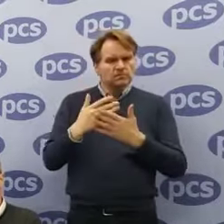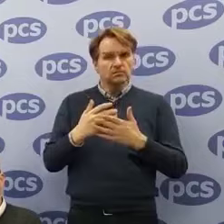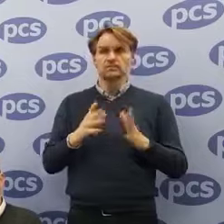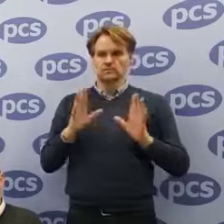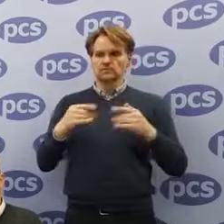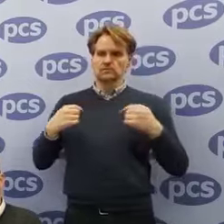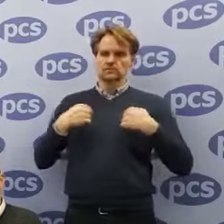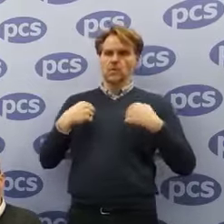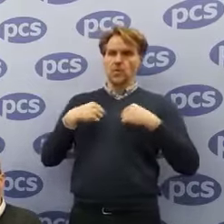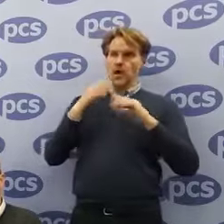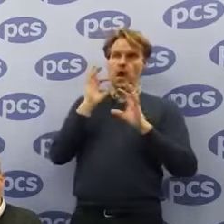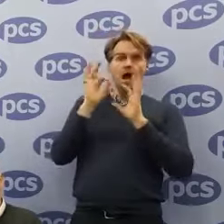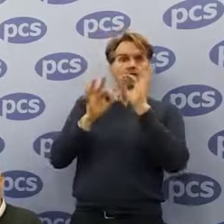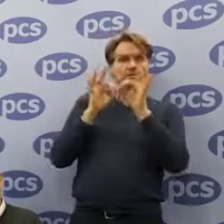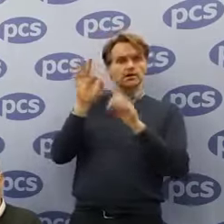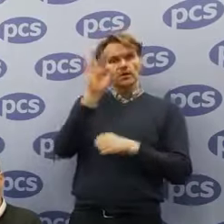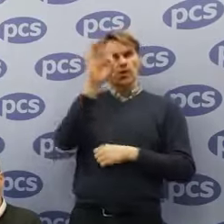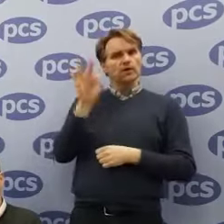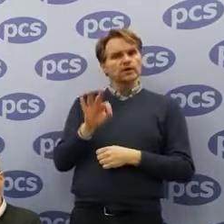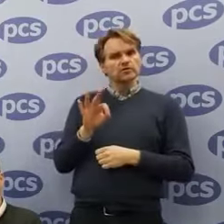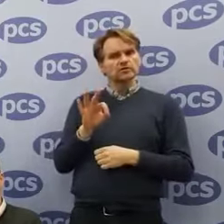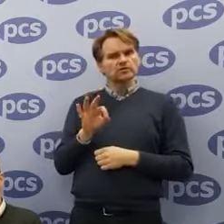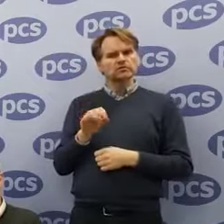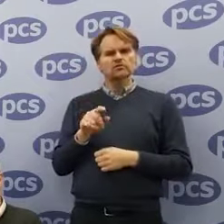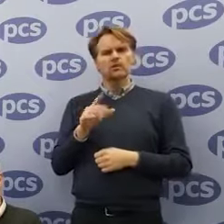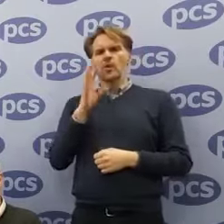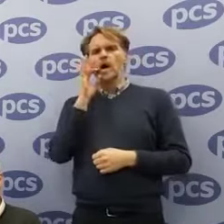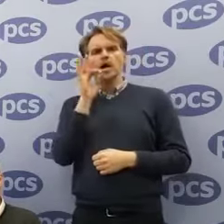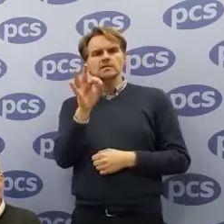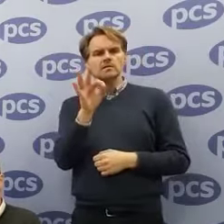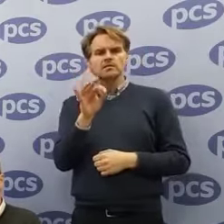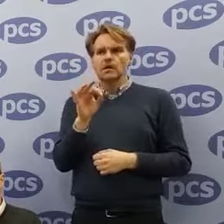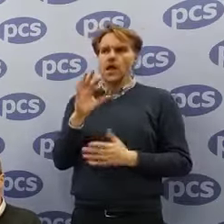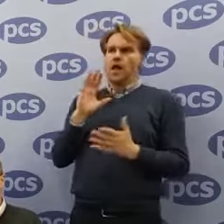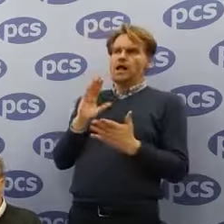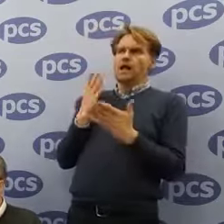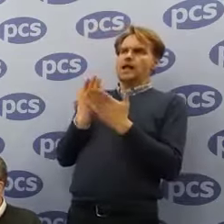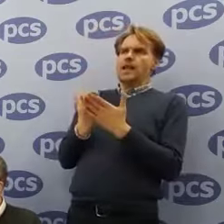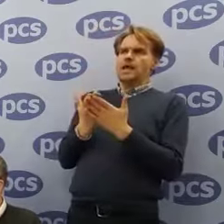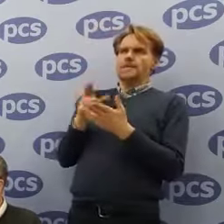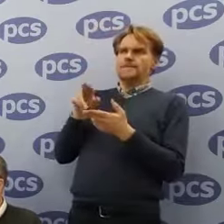first one is what actual pay claim we should submit. The NEC when it discussed